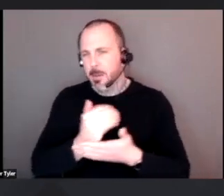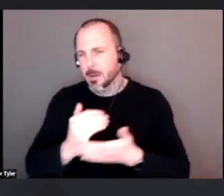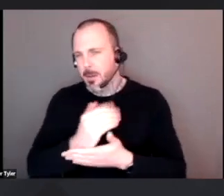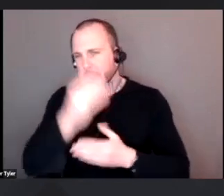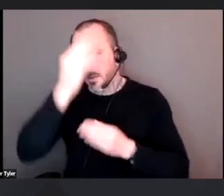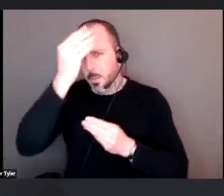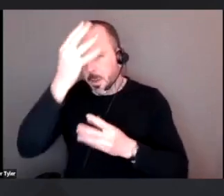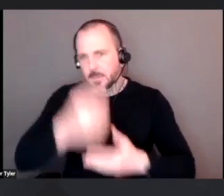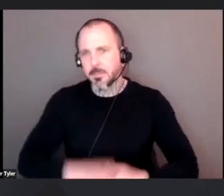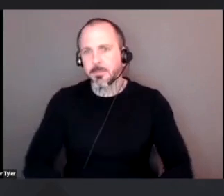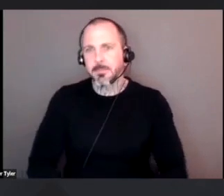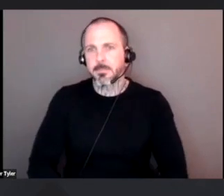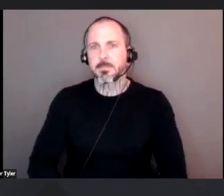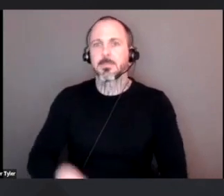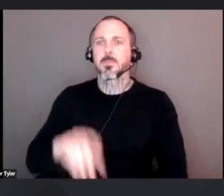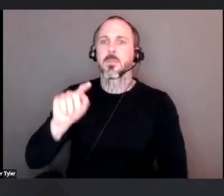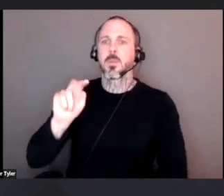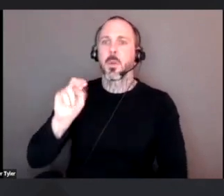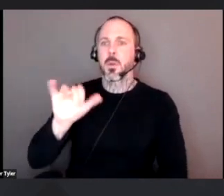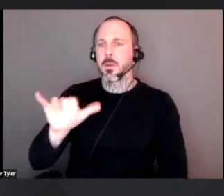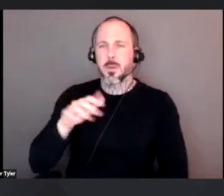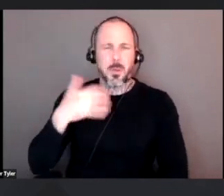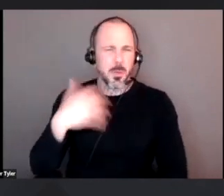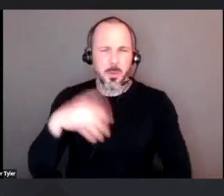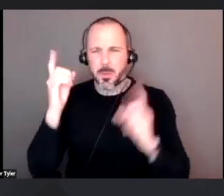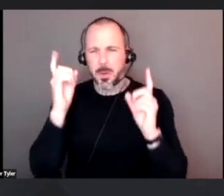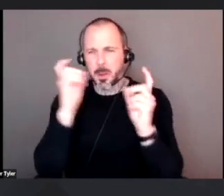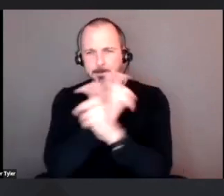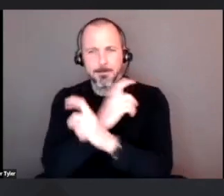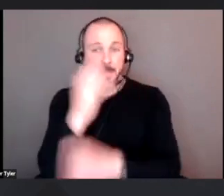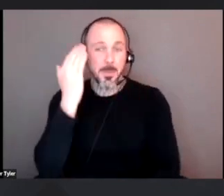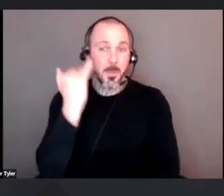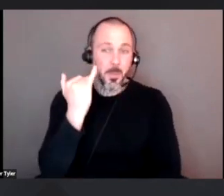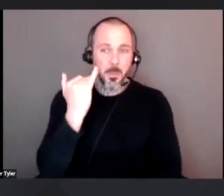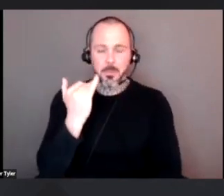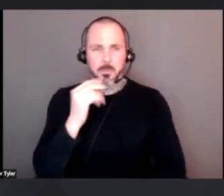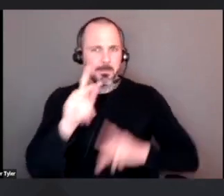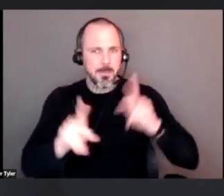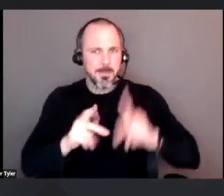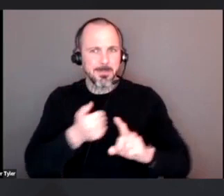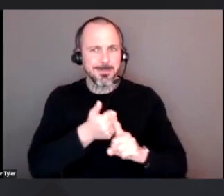and oftentimes people experiencing disability is such a range, so they may be visible,